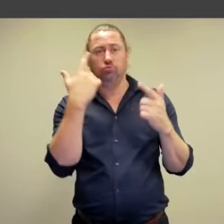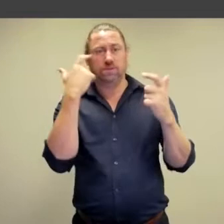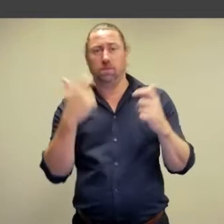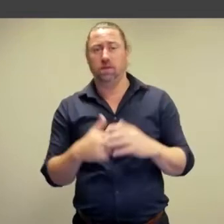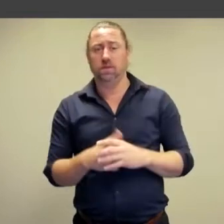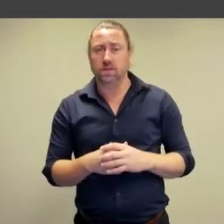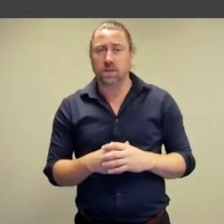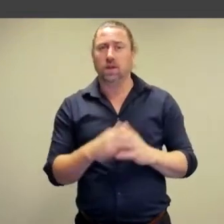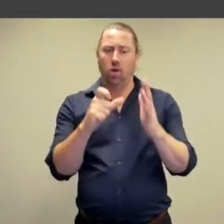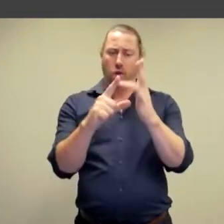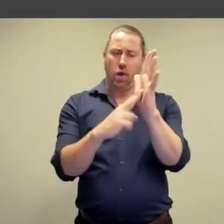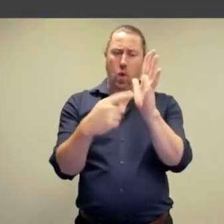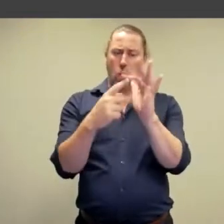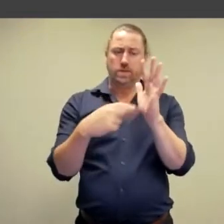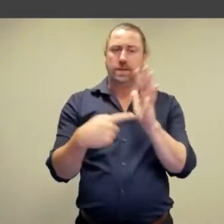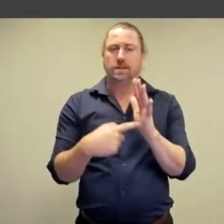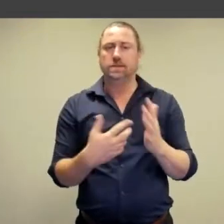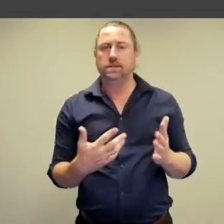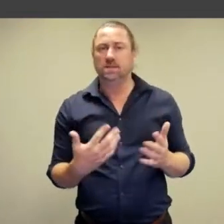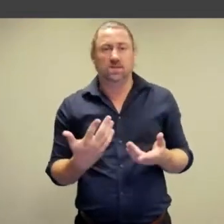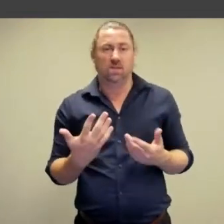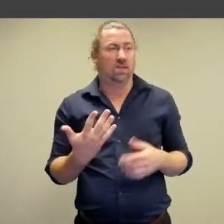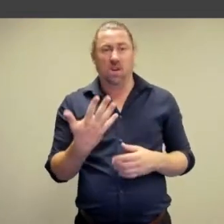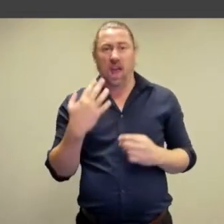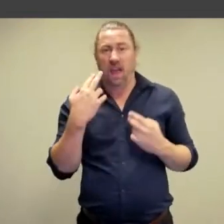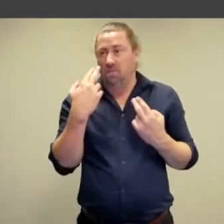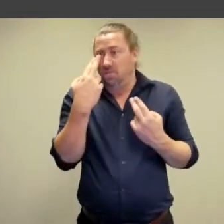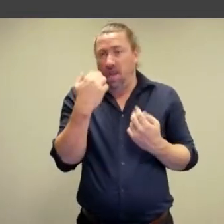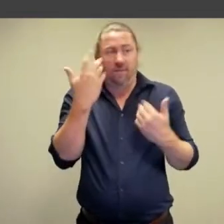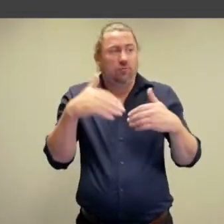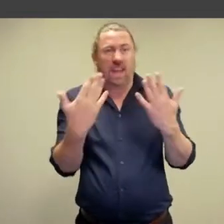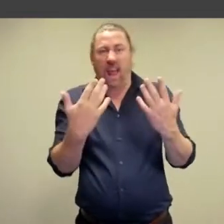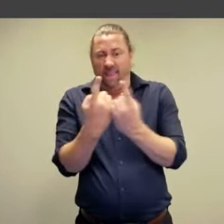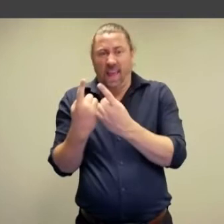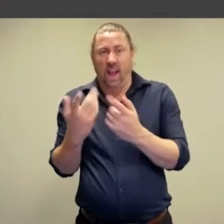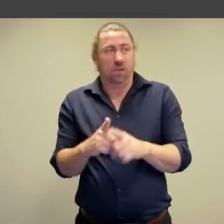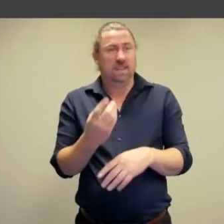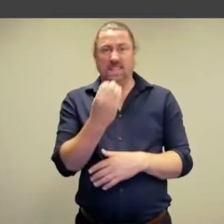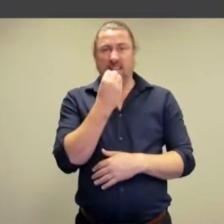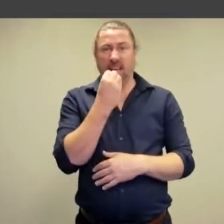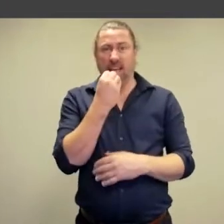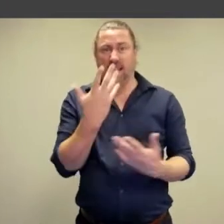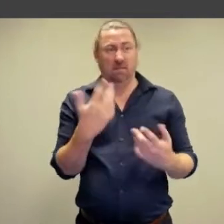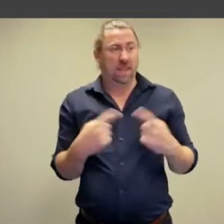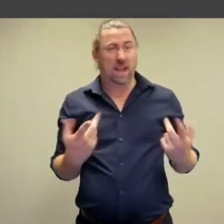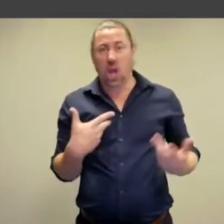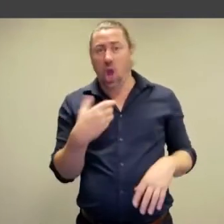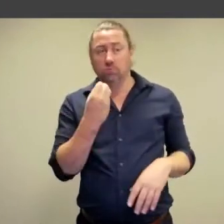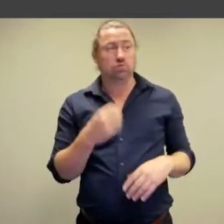content, we have the kind of everyday activity of eating